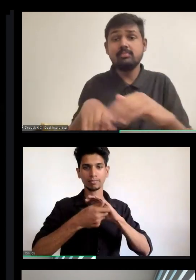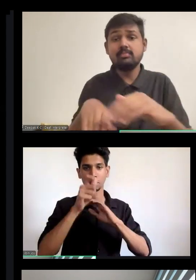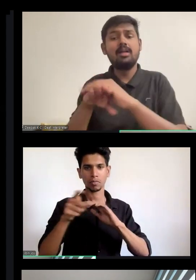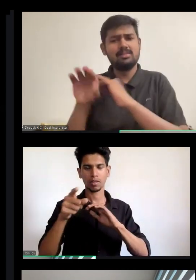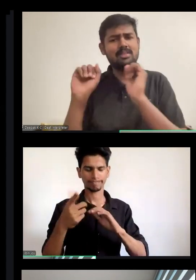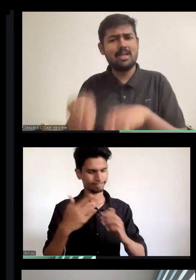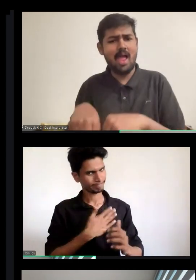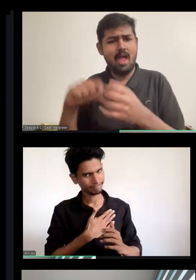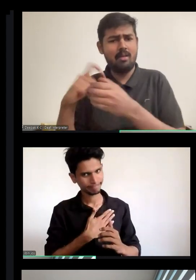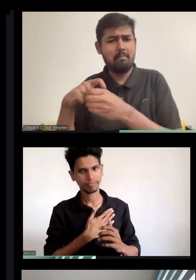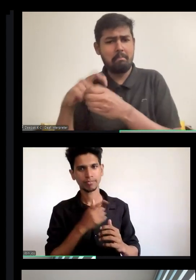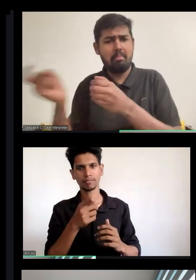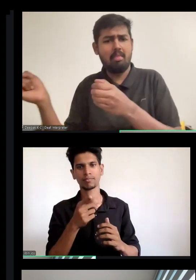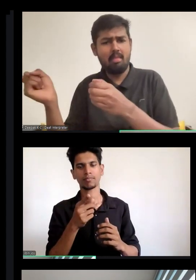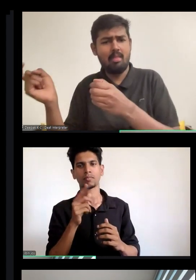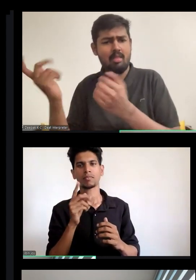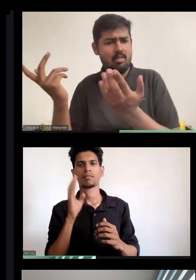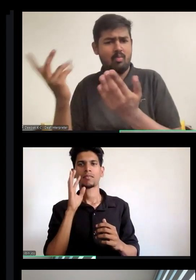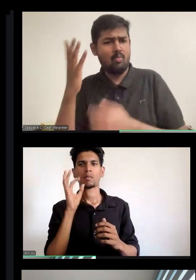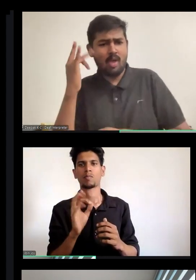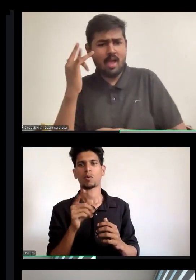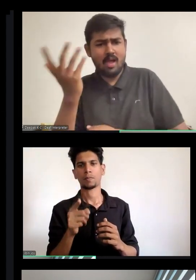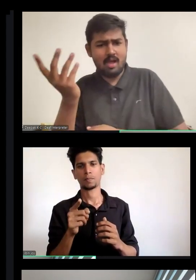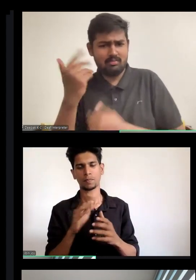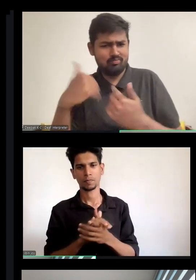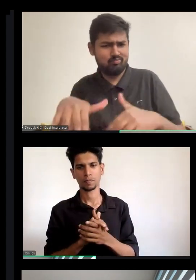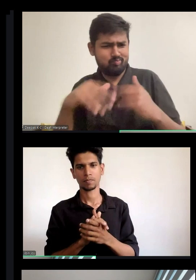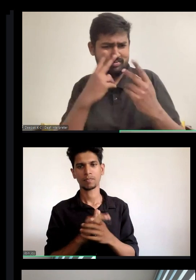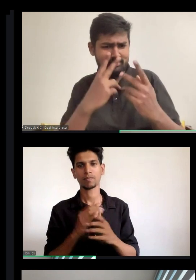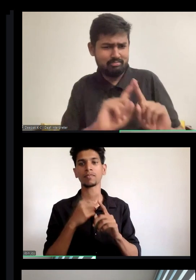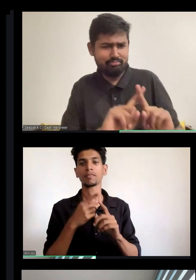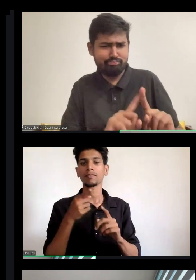And it contributes to sustainable economic growth.